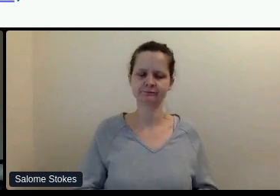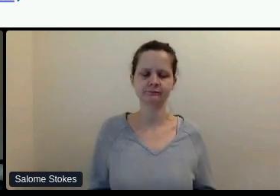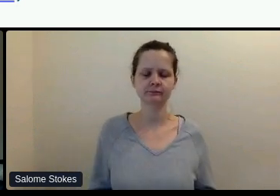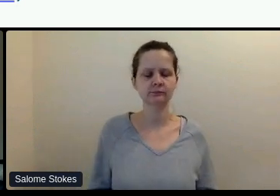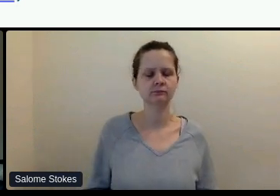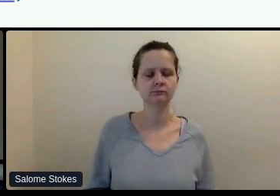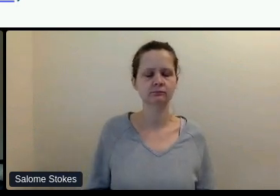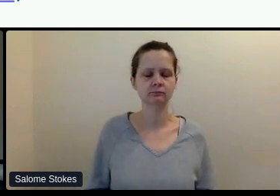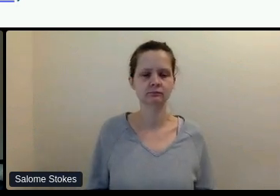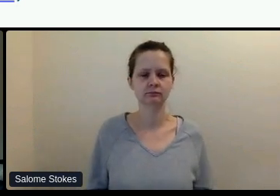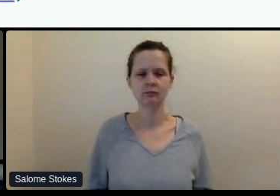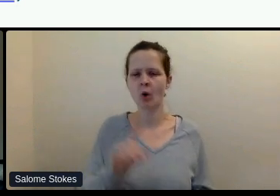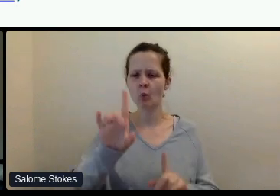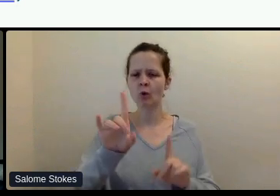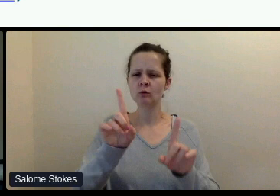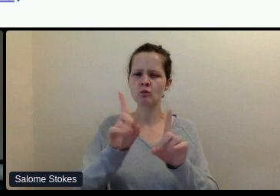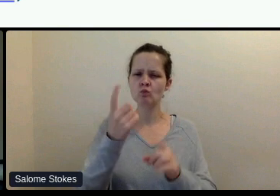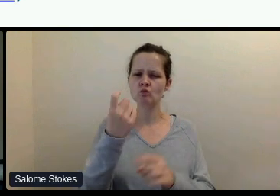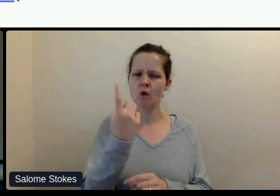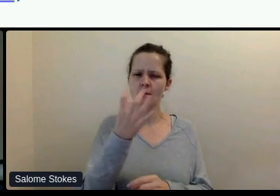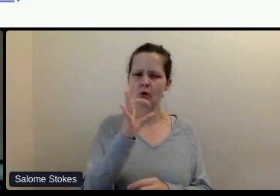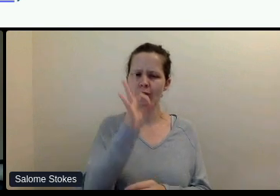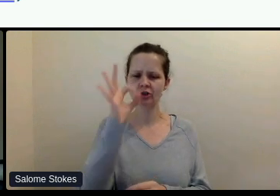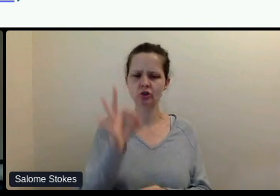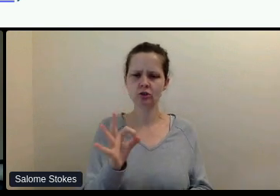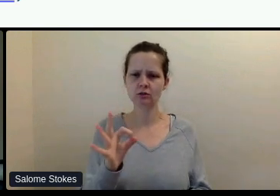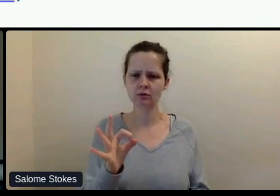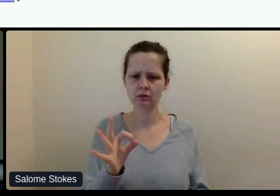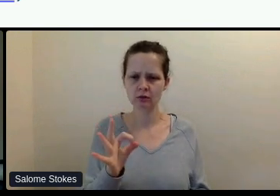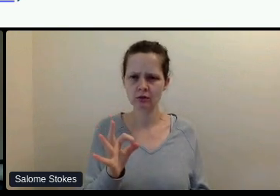I think the one other question which I think will probably be a very quick one